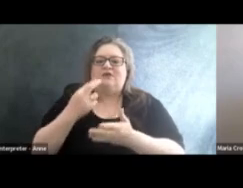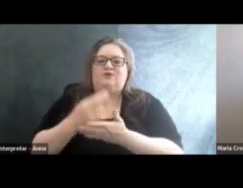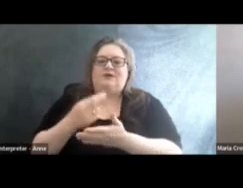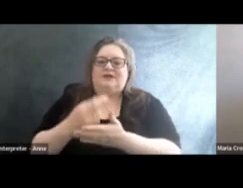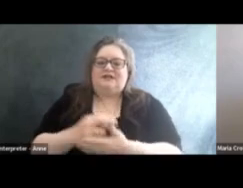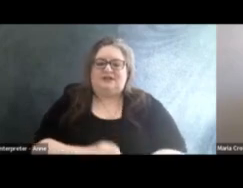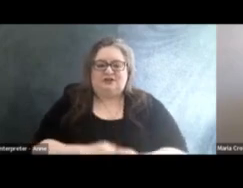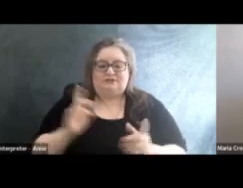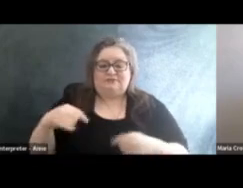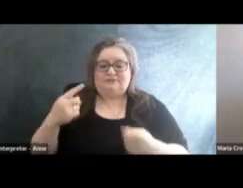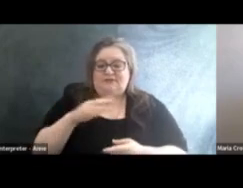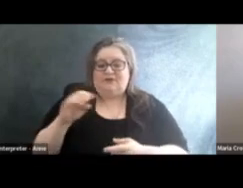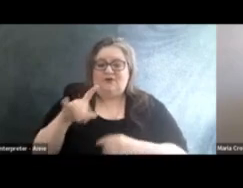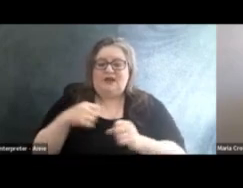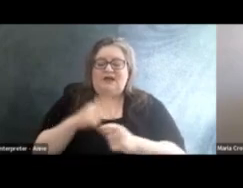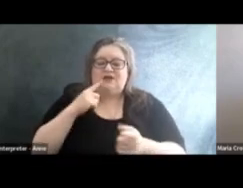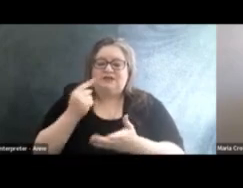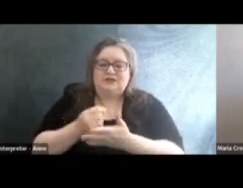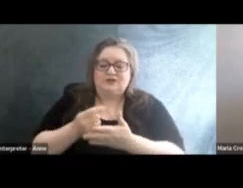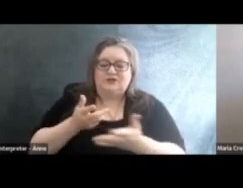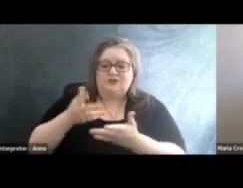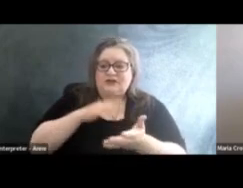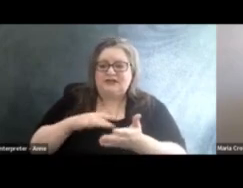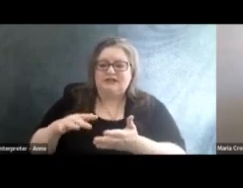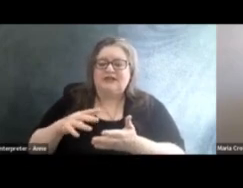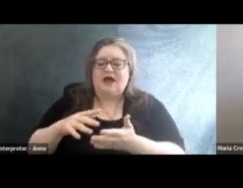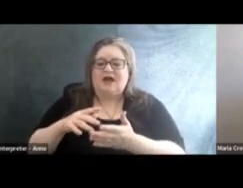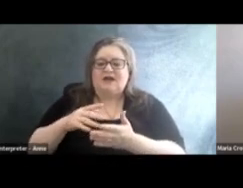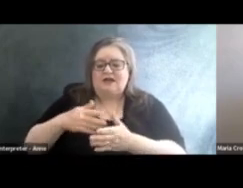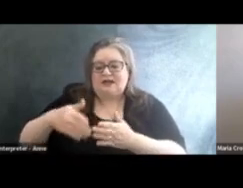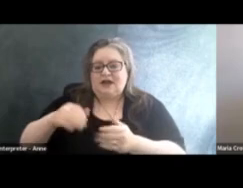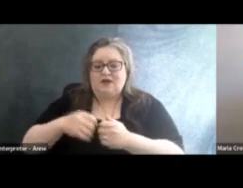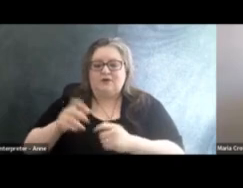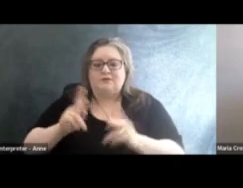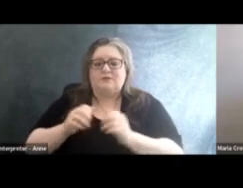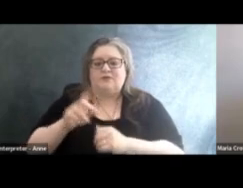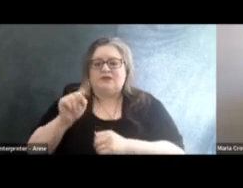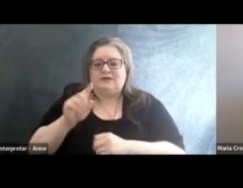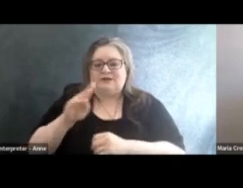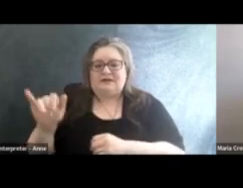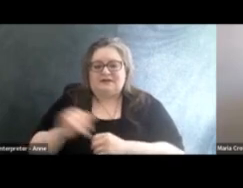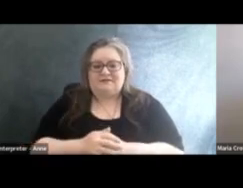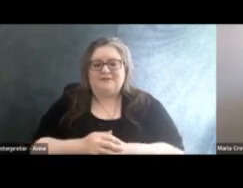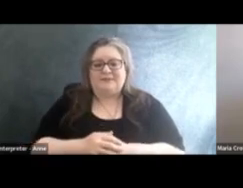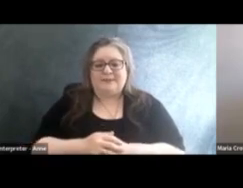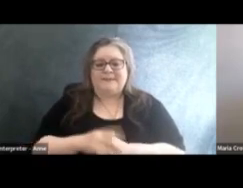years, he has treated and studied long term outcomes of individuals with traumatic brain injury. He is editor in chief of